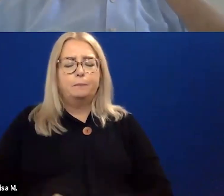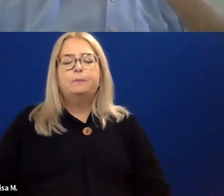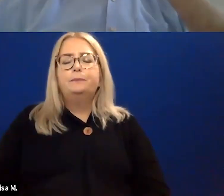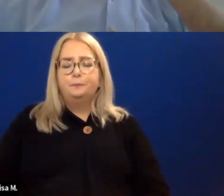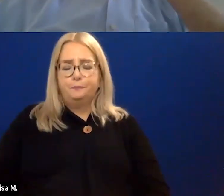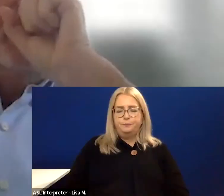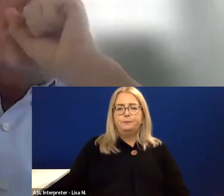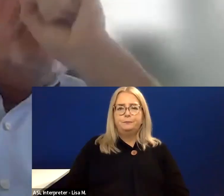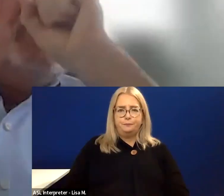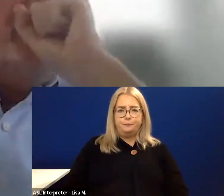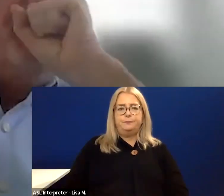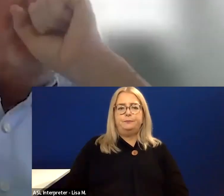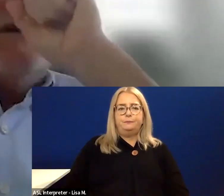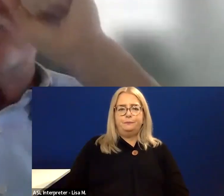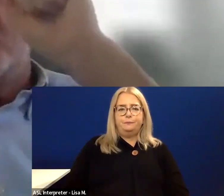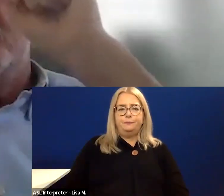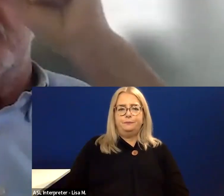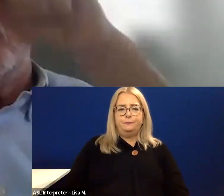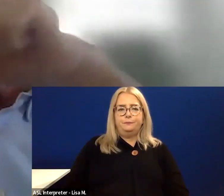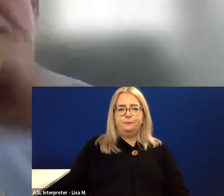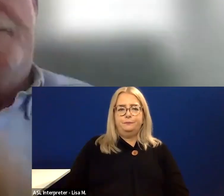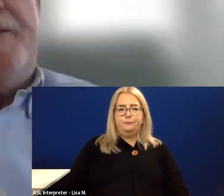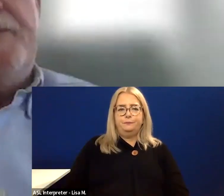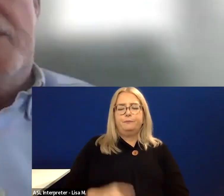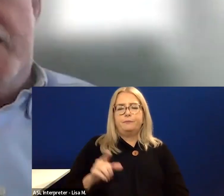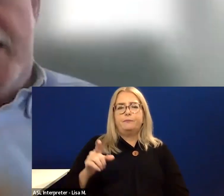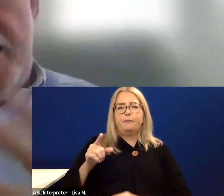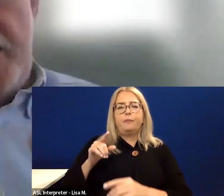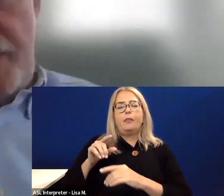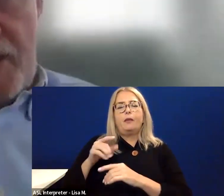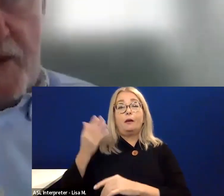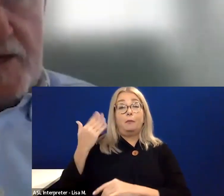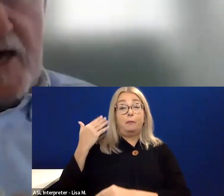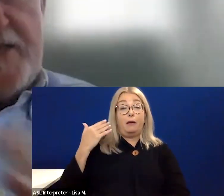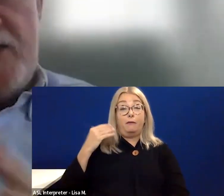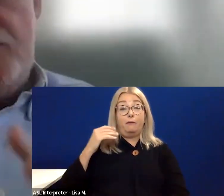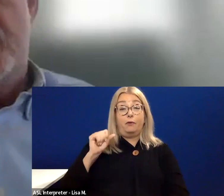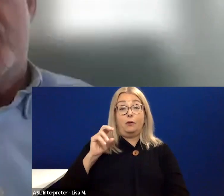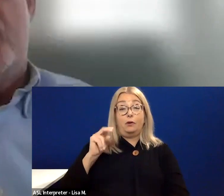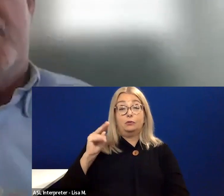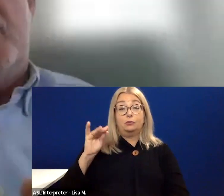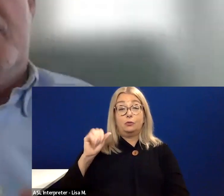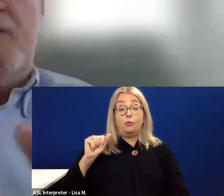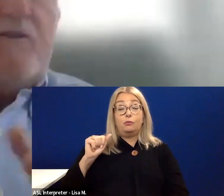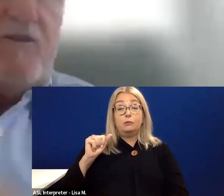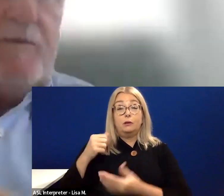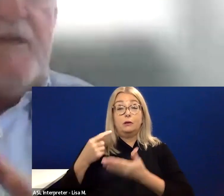to what excuse me what Sonia was talking about in the content rich curricula and what Jimmy